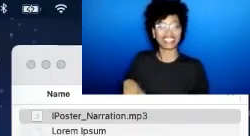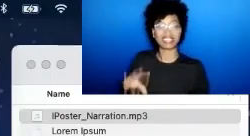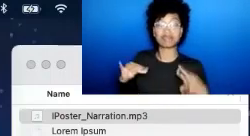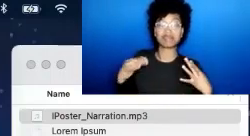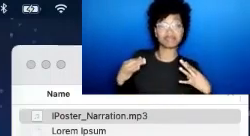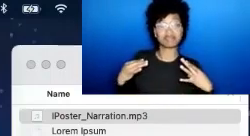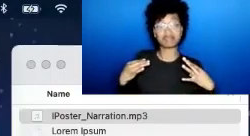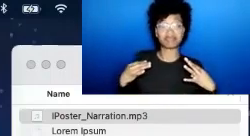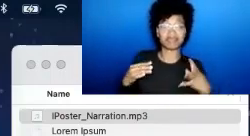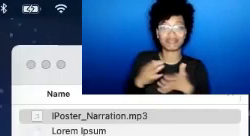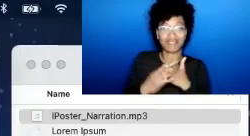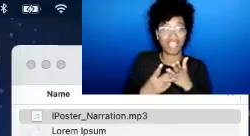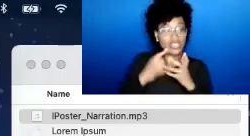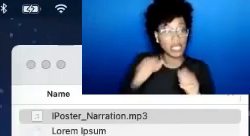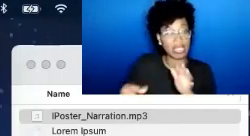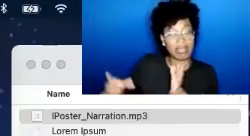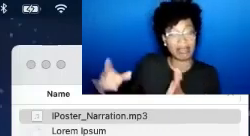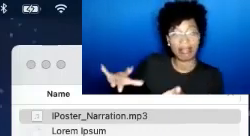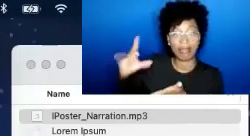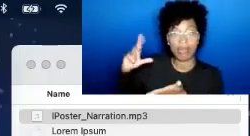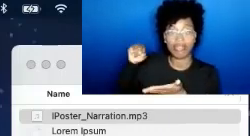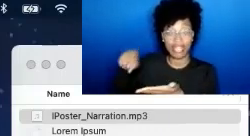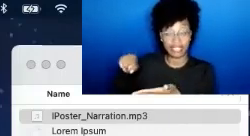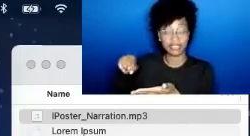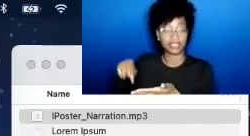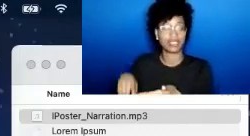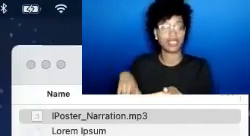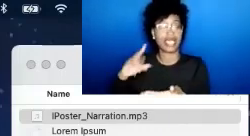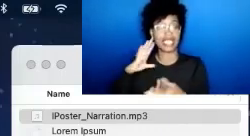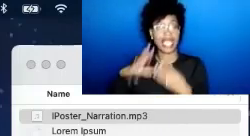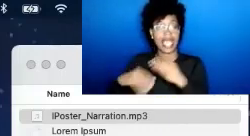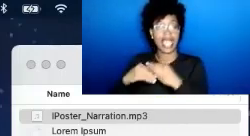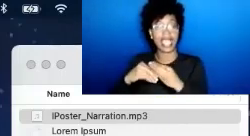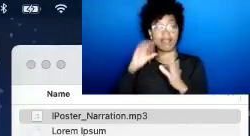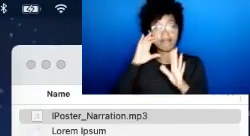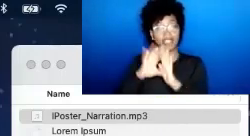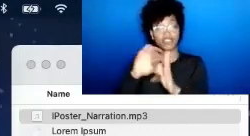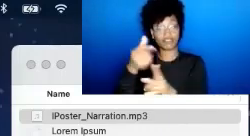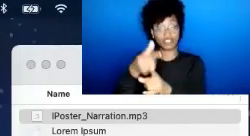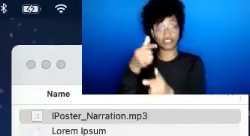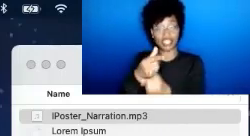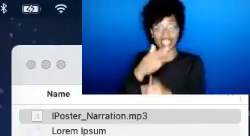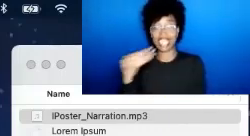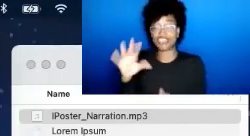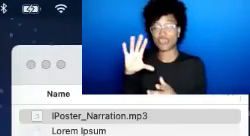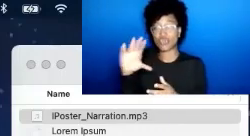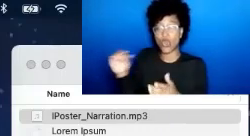click on this and you can add images of yourself and you're co-authors here.